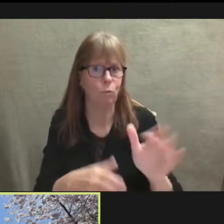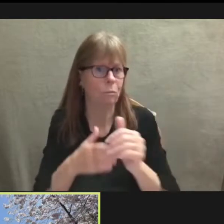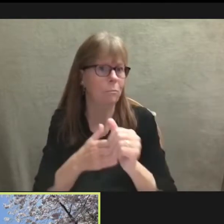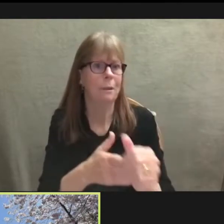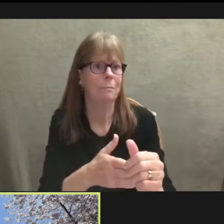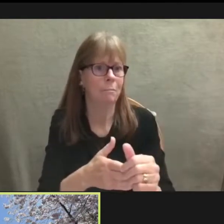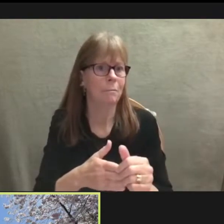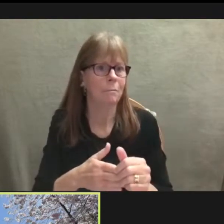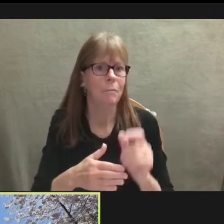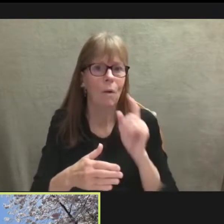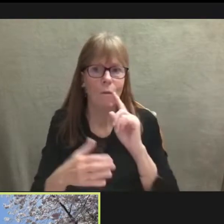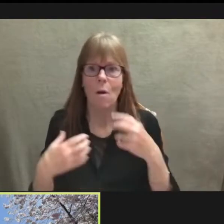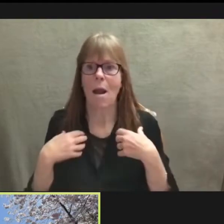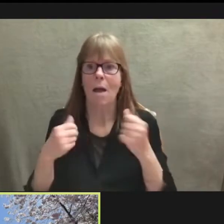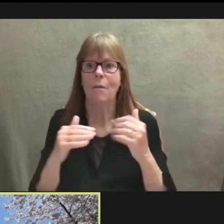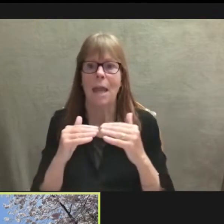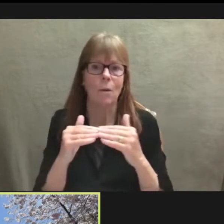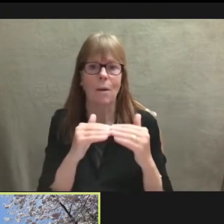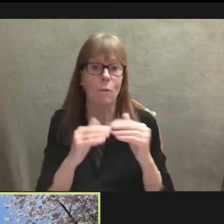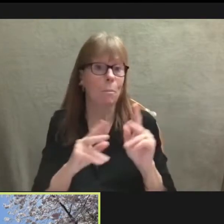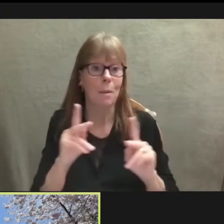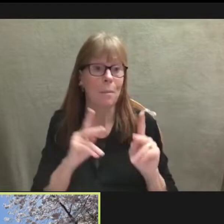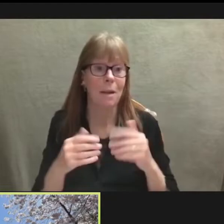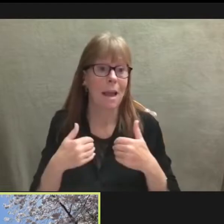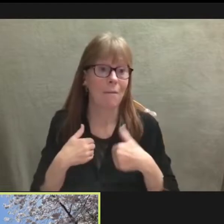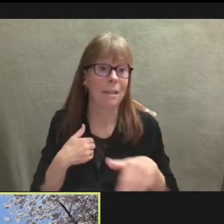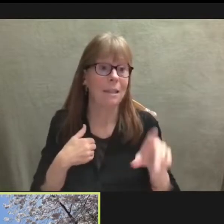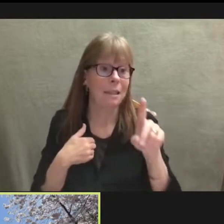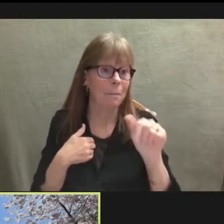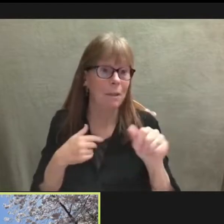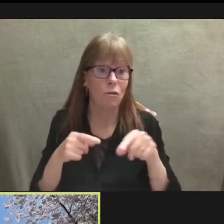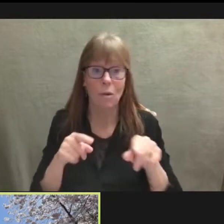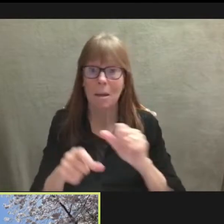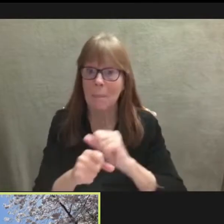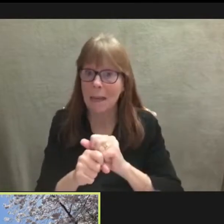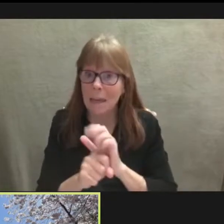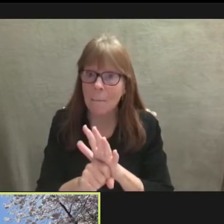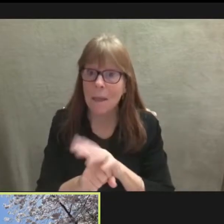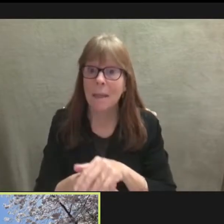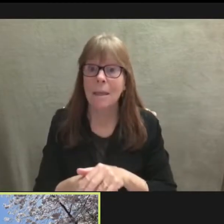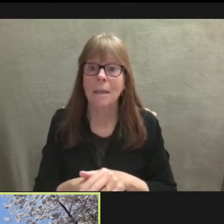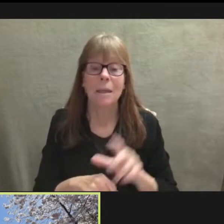health equity for individuals with disabilities through the pandemic, and durable or accessible